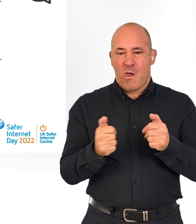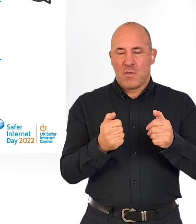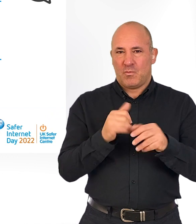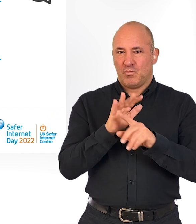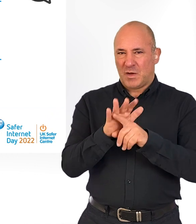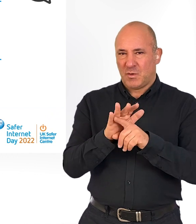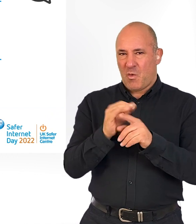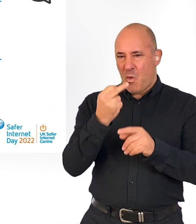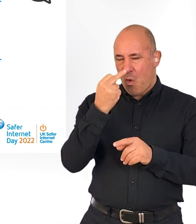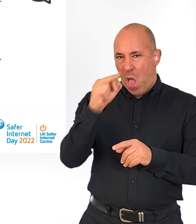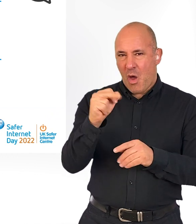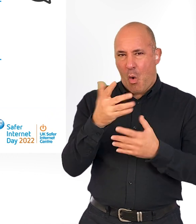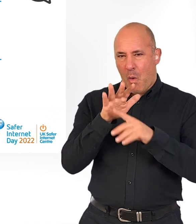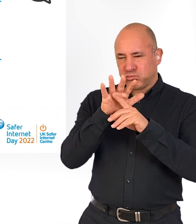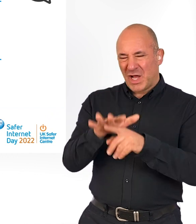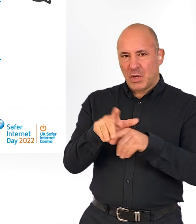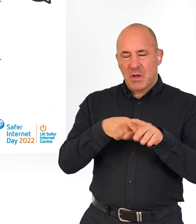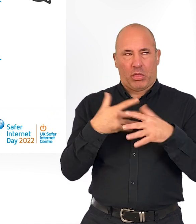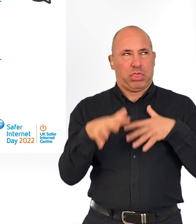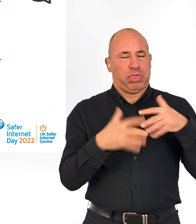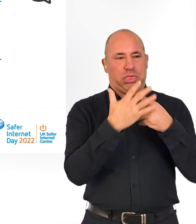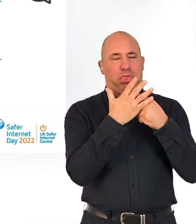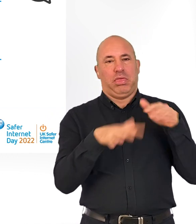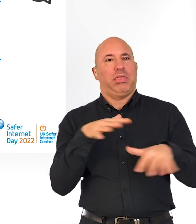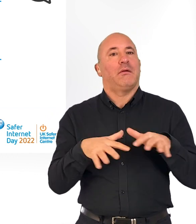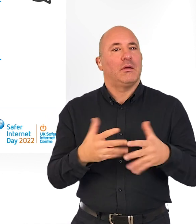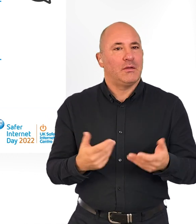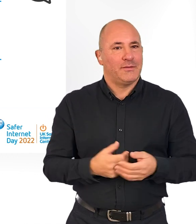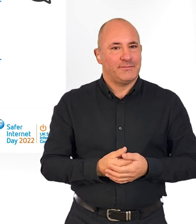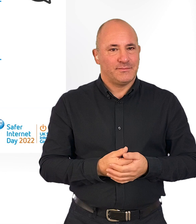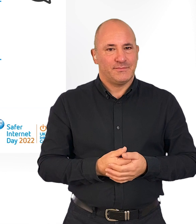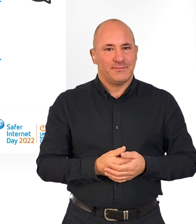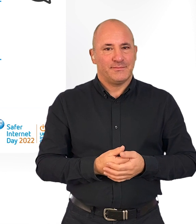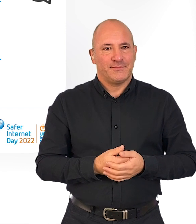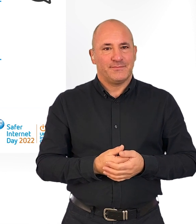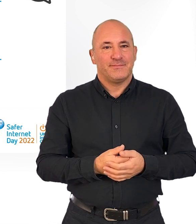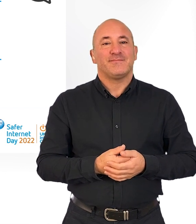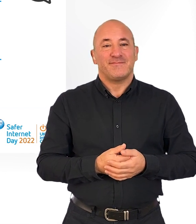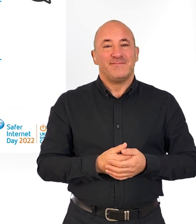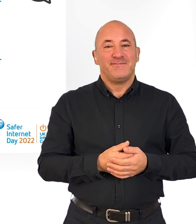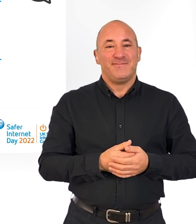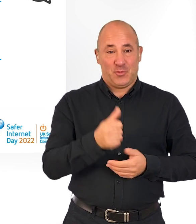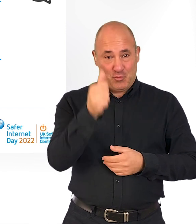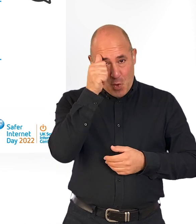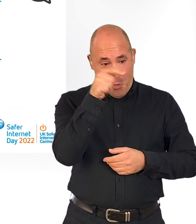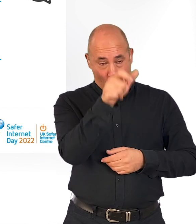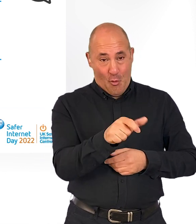as a way to pressure, trick or intimidate young people. When chatting with players you only know online,